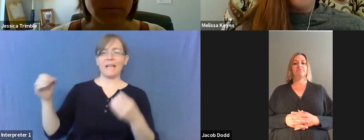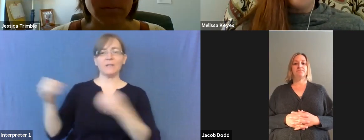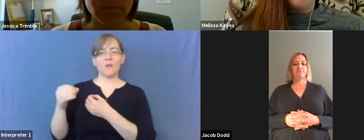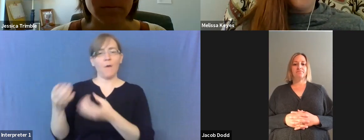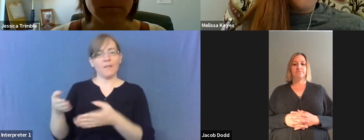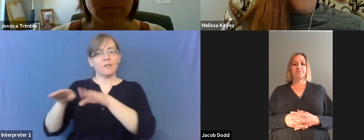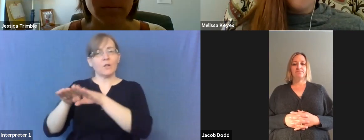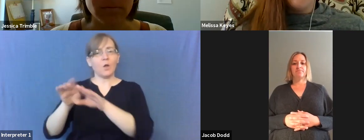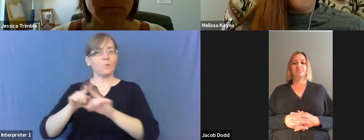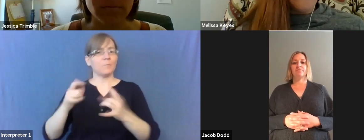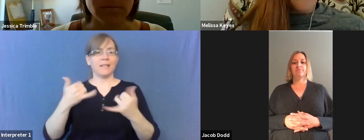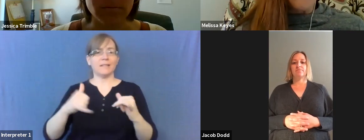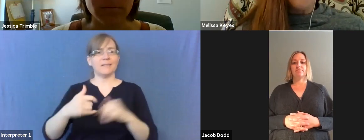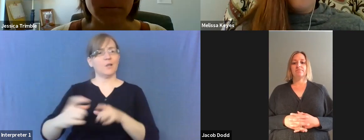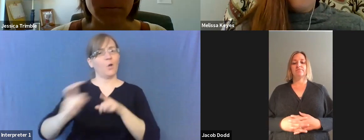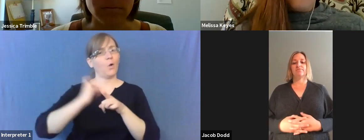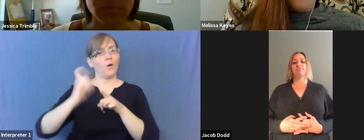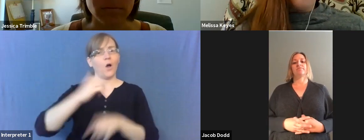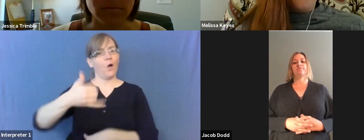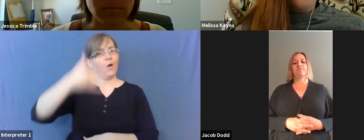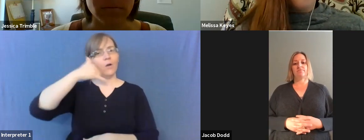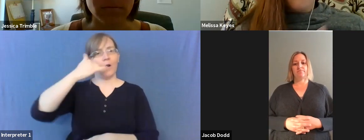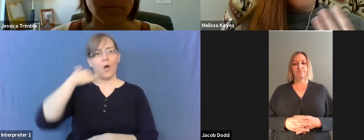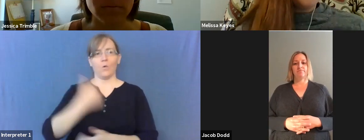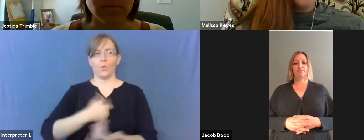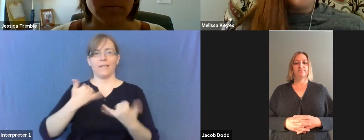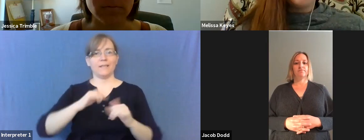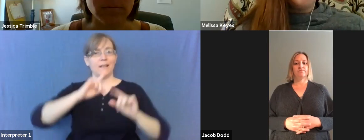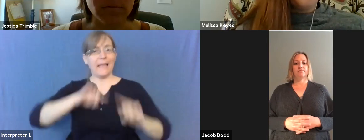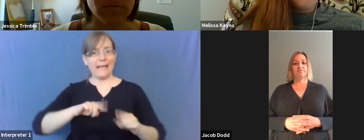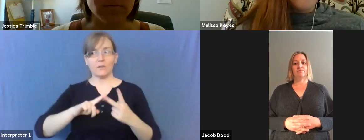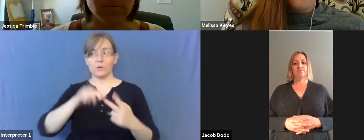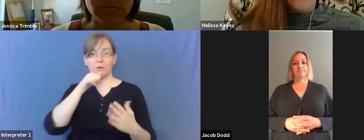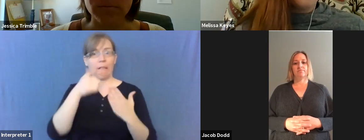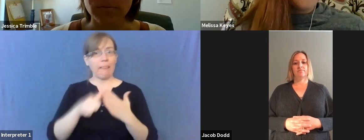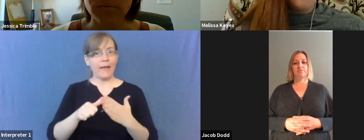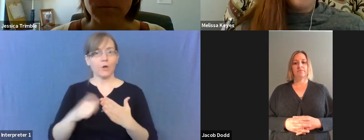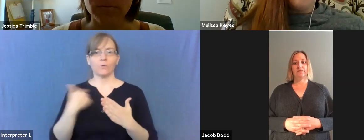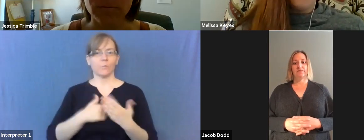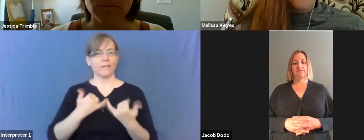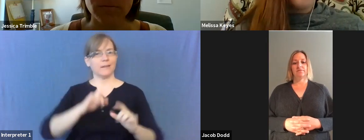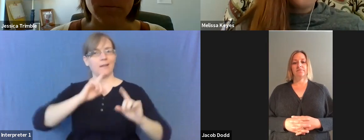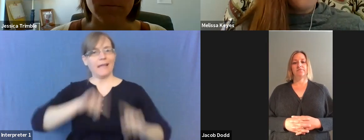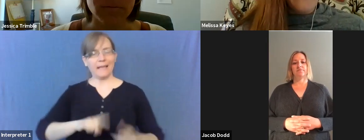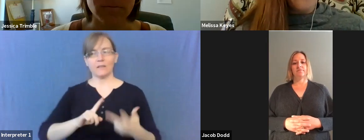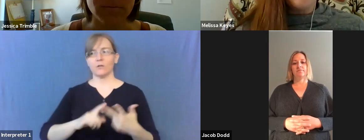we are still responding to letters. Our attorneys are still working, our advocates are still working and we're here to help.